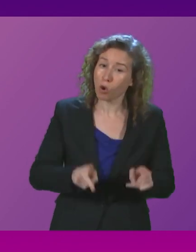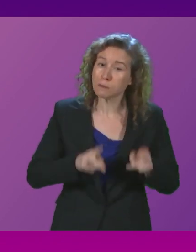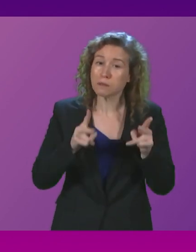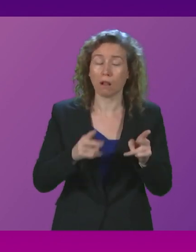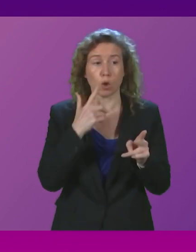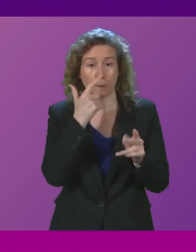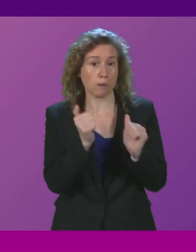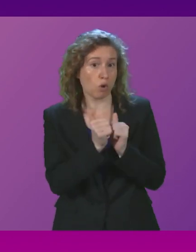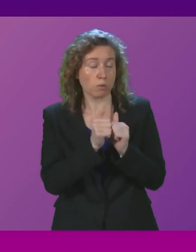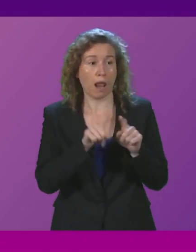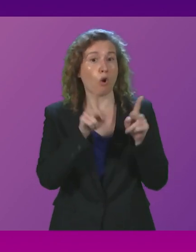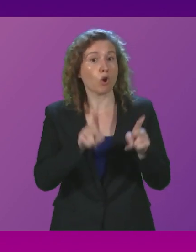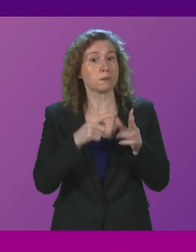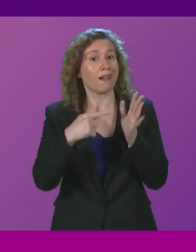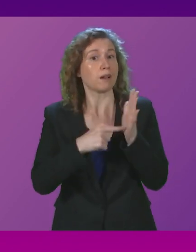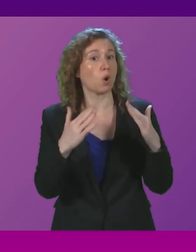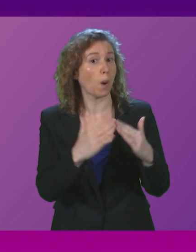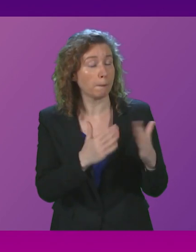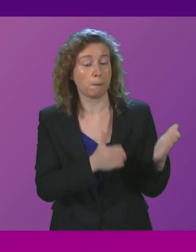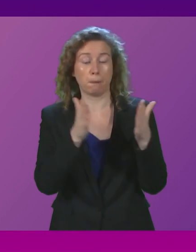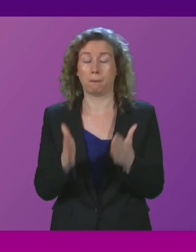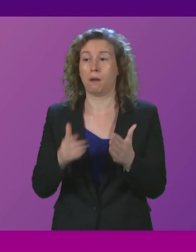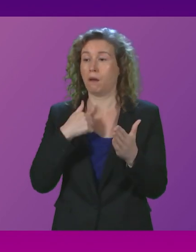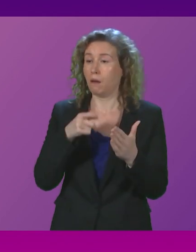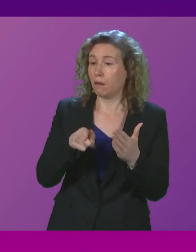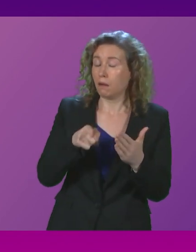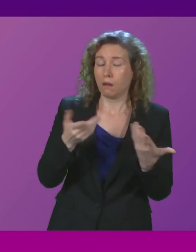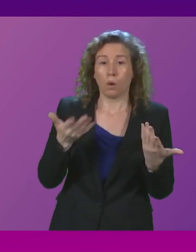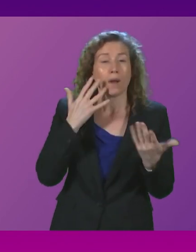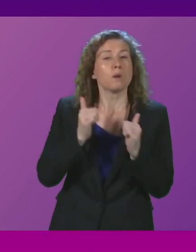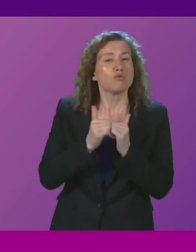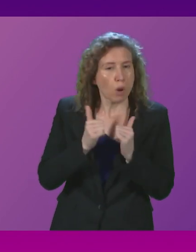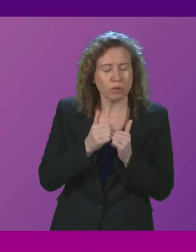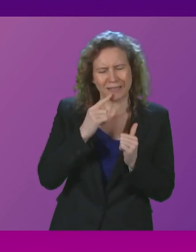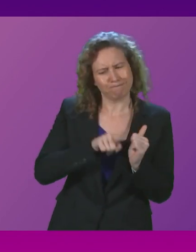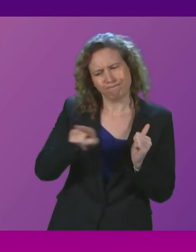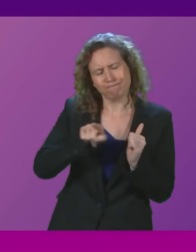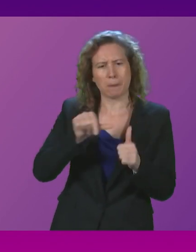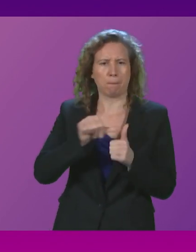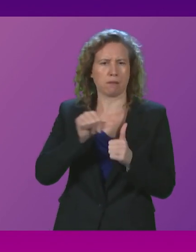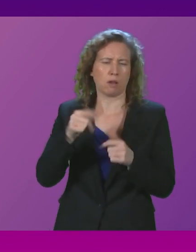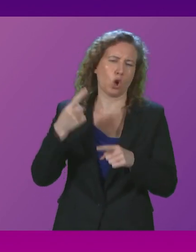such as hospital at home; directing people, where appropriate, to better urgent care settings;